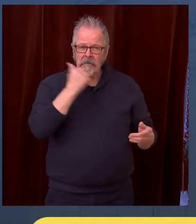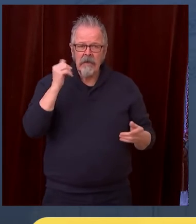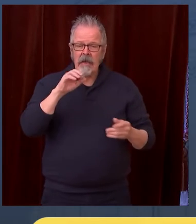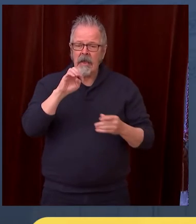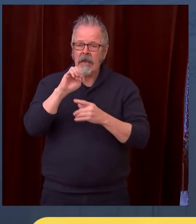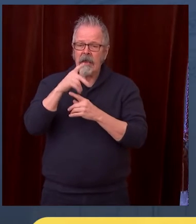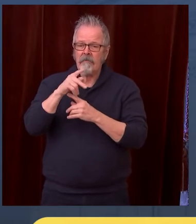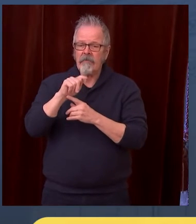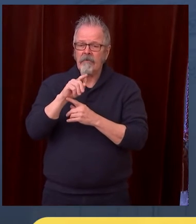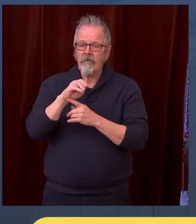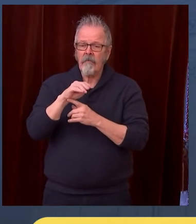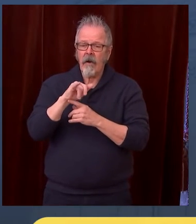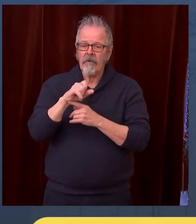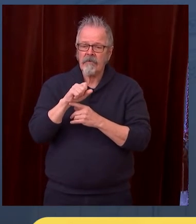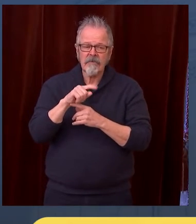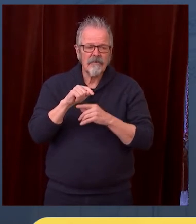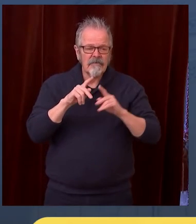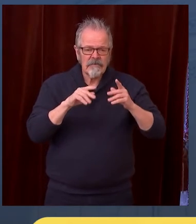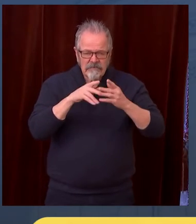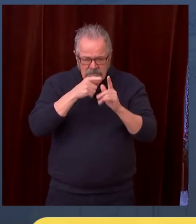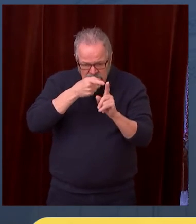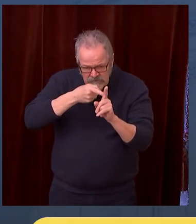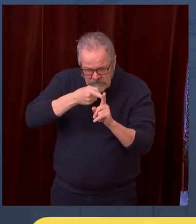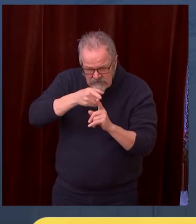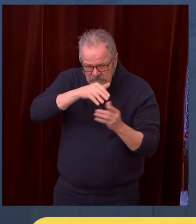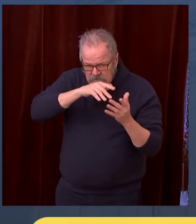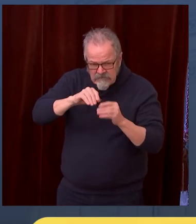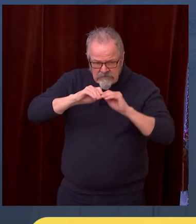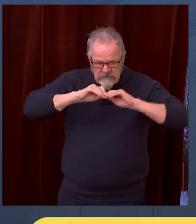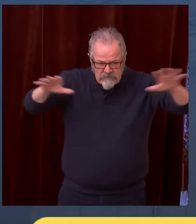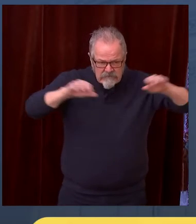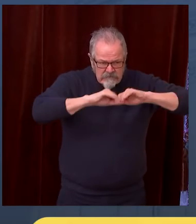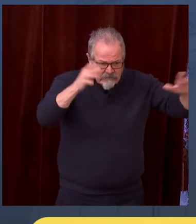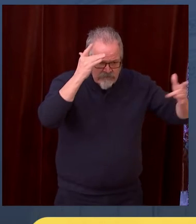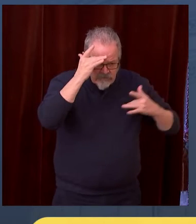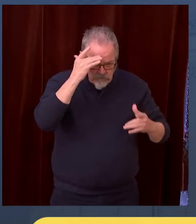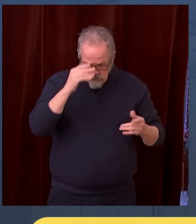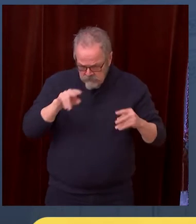We are confident that we will be able to reach a level by March 21.